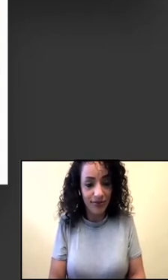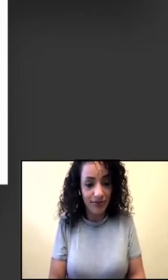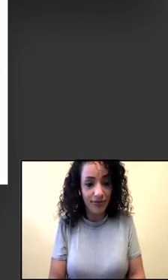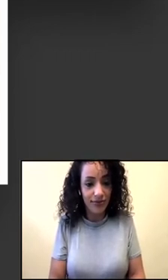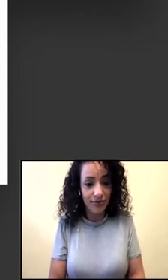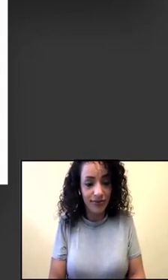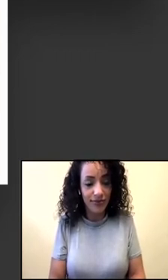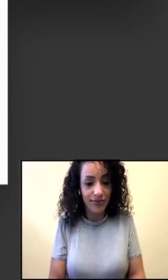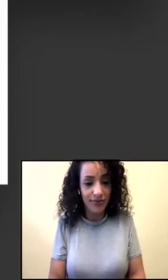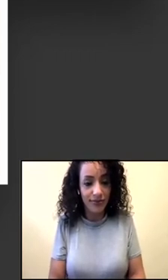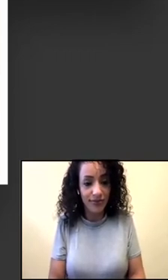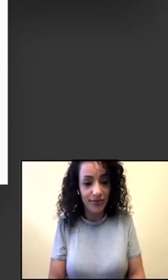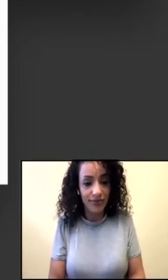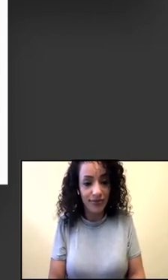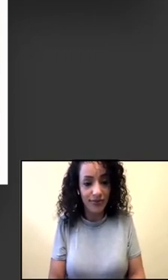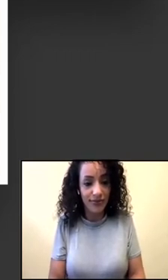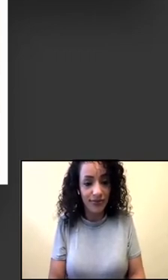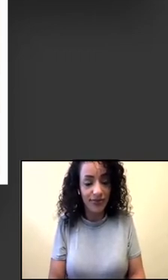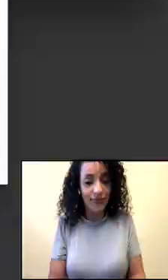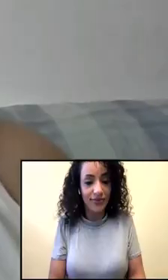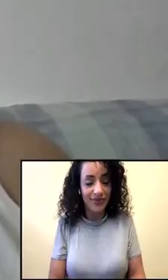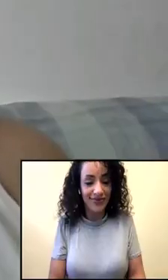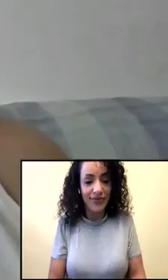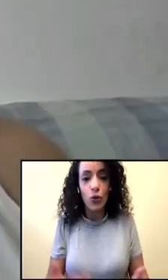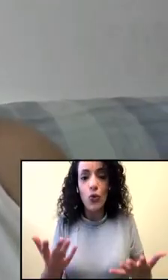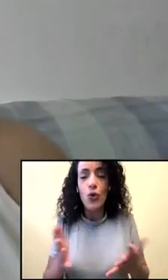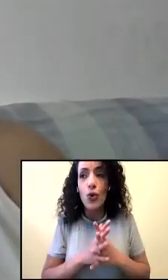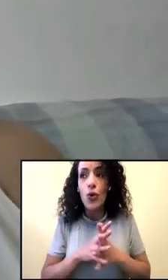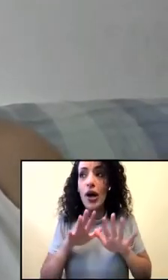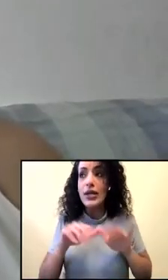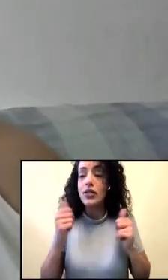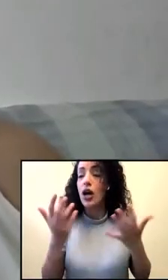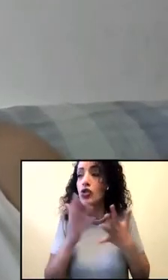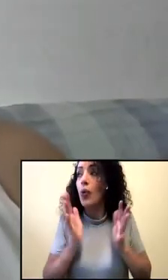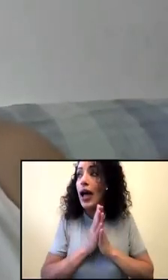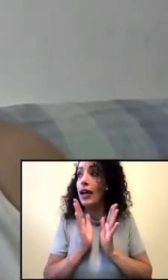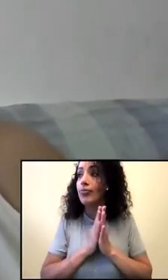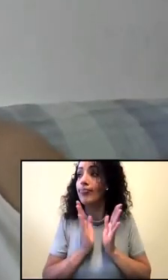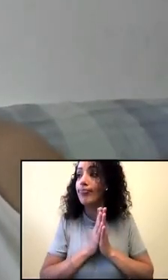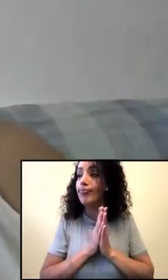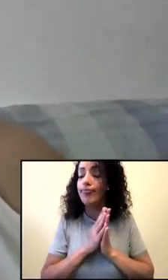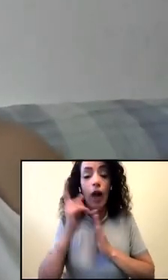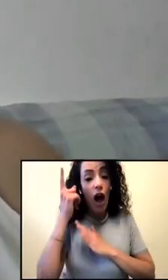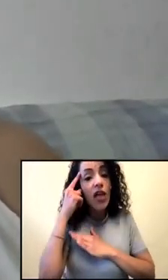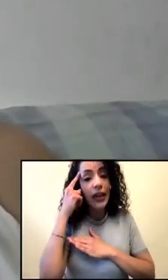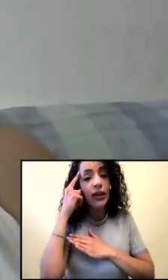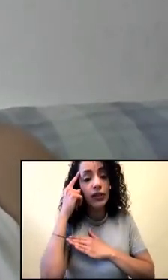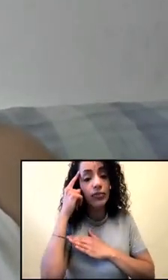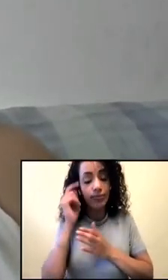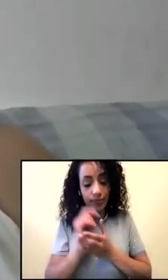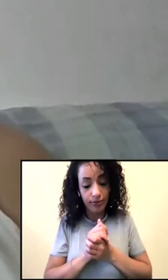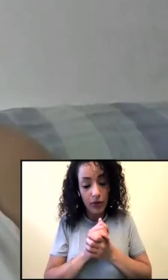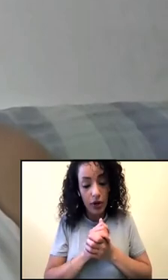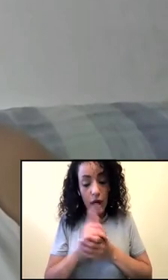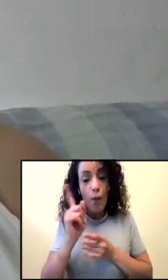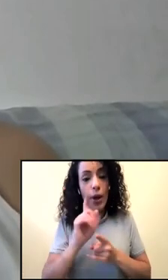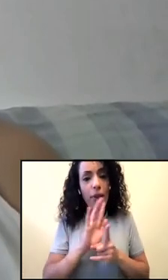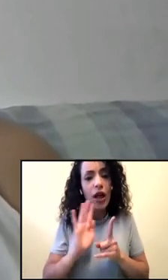So where do you begin I would say again like the people around you your friends and